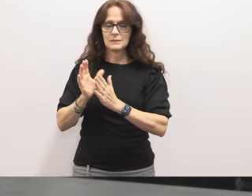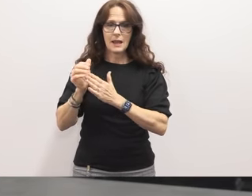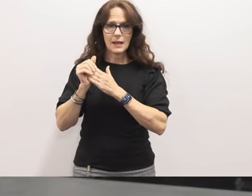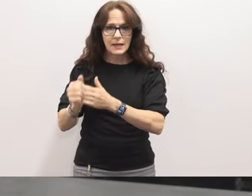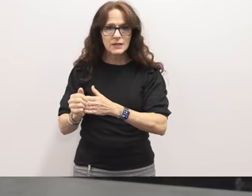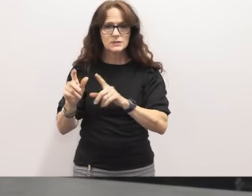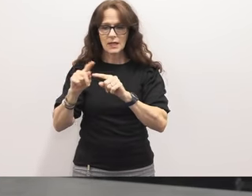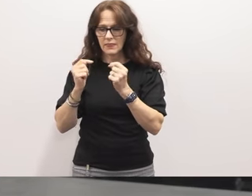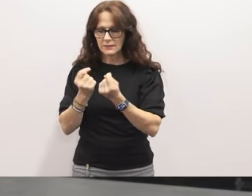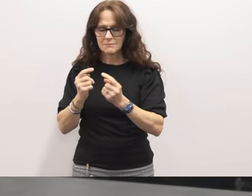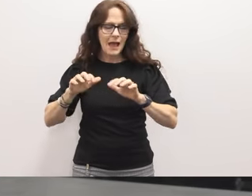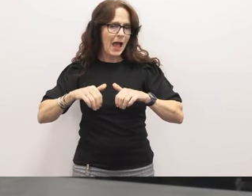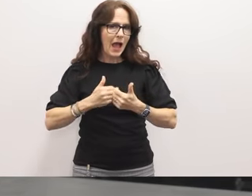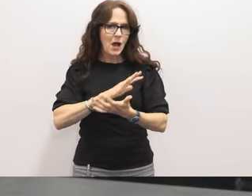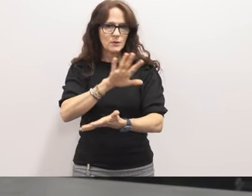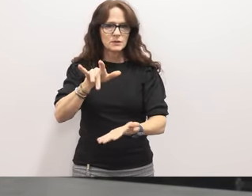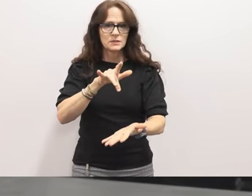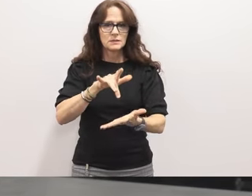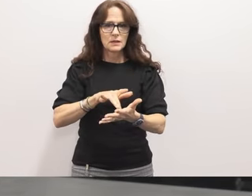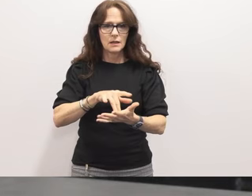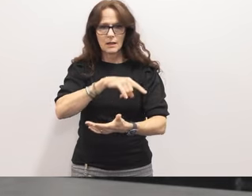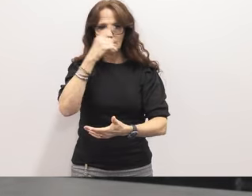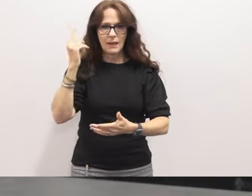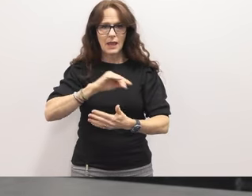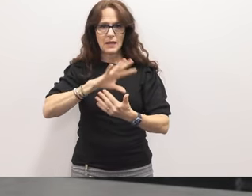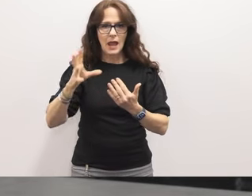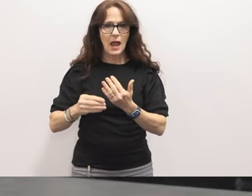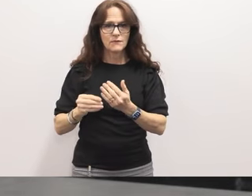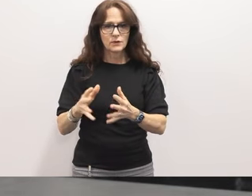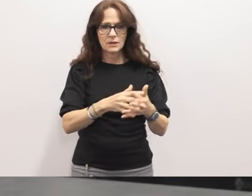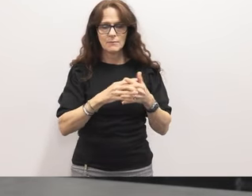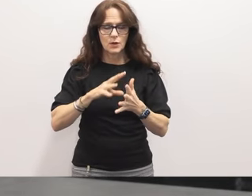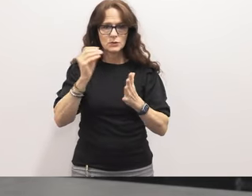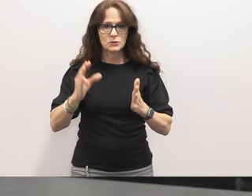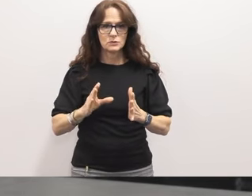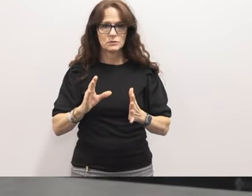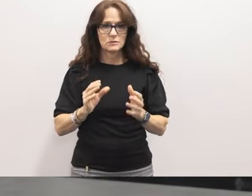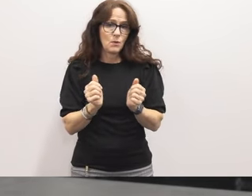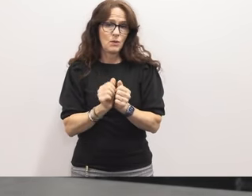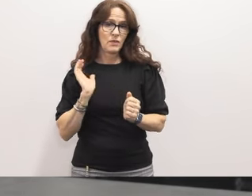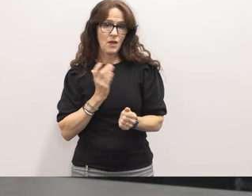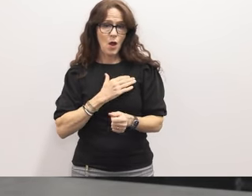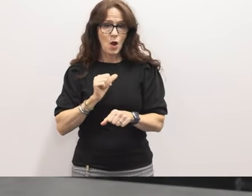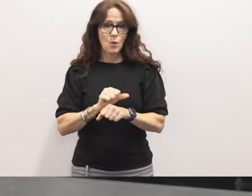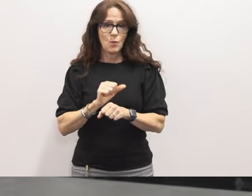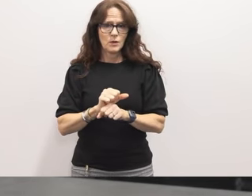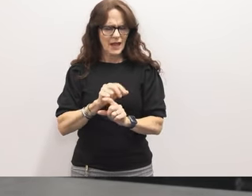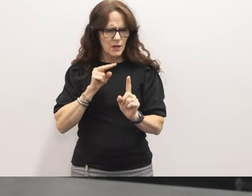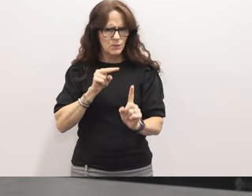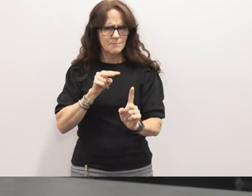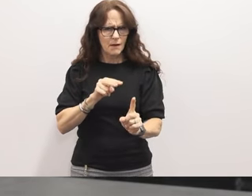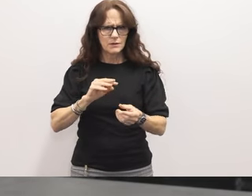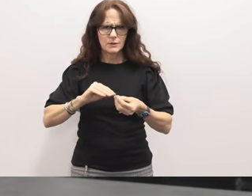how are we going to center our Black African American students in our work and how can we monitor data to see if we're making progress with that?